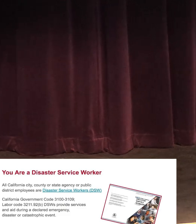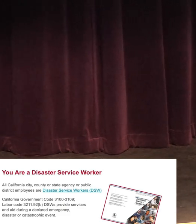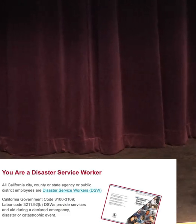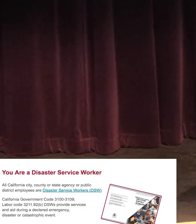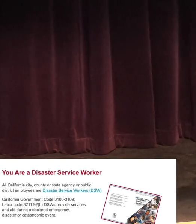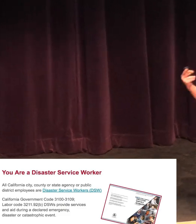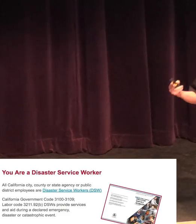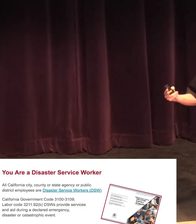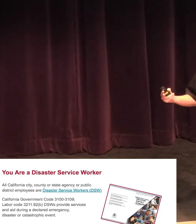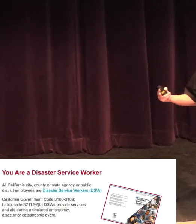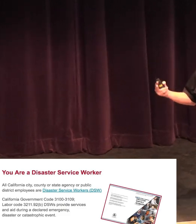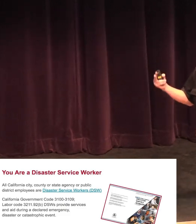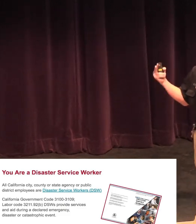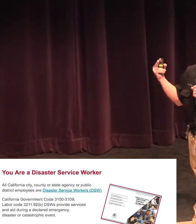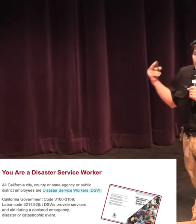help if we need it. Only the President or the person